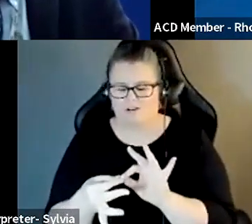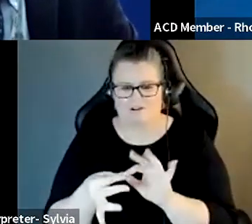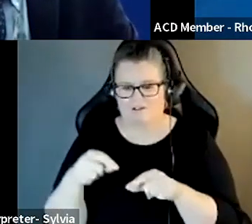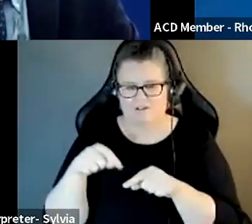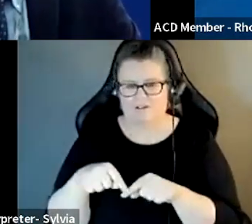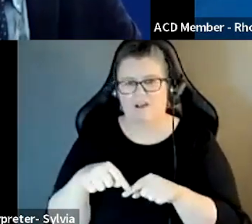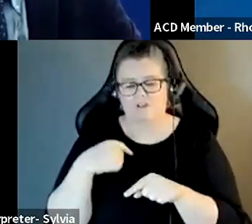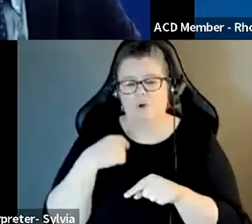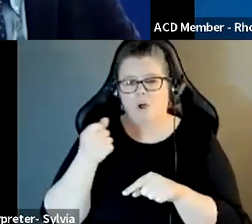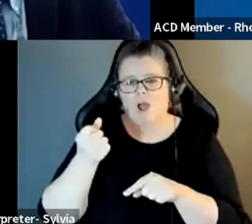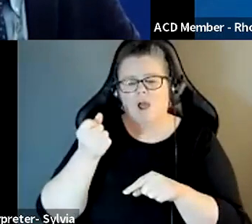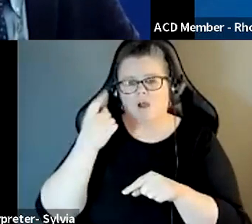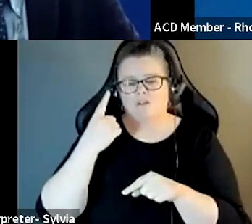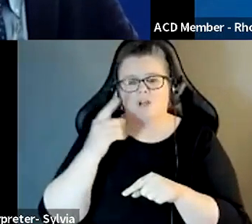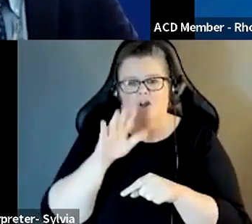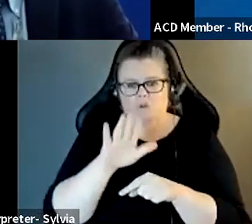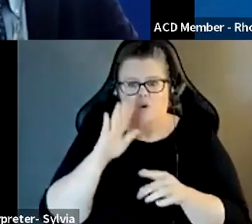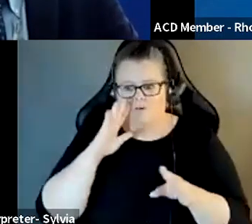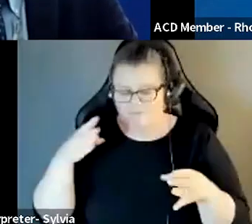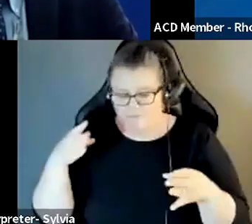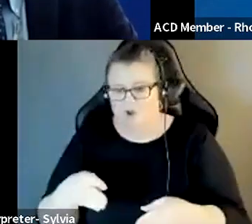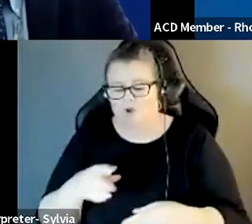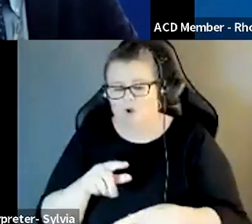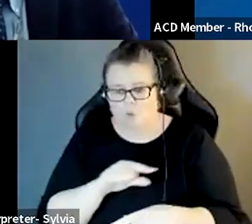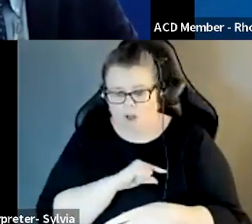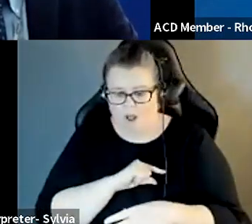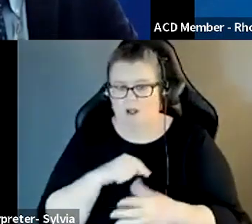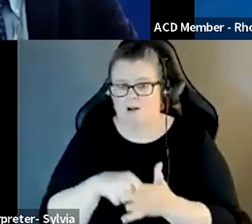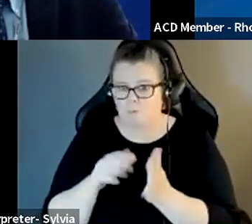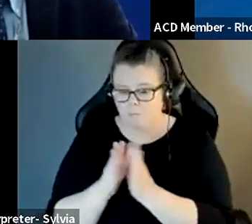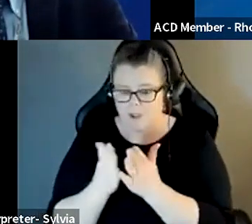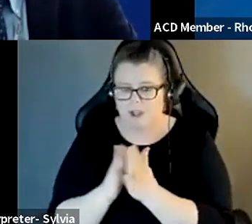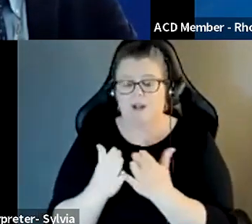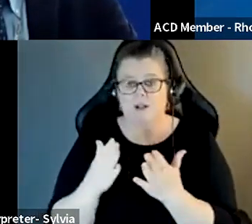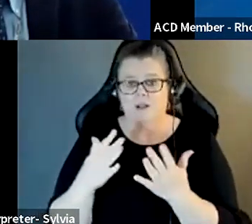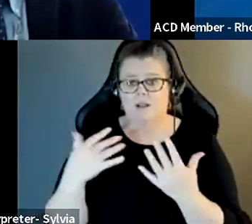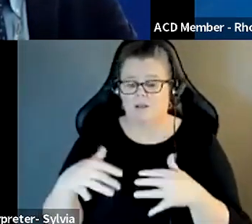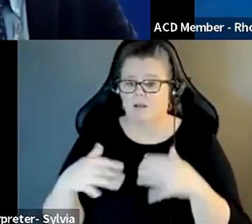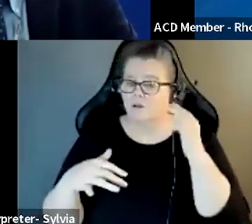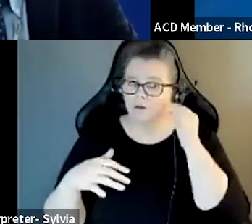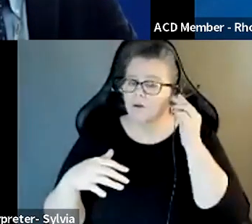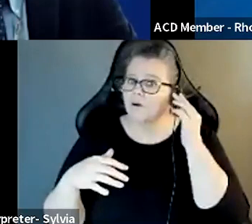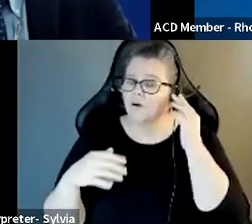on the quality manual, it can be hard to say how, you know, useful it is entirely without understanding how it will be put